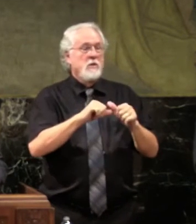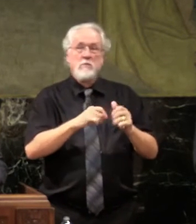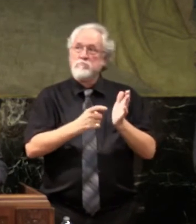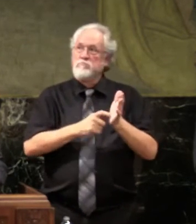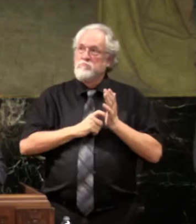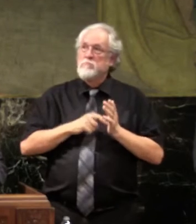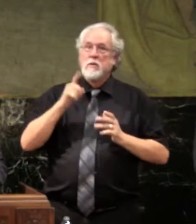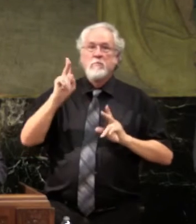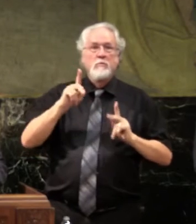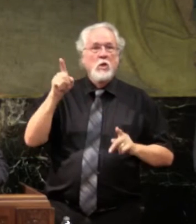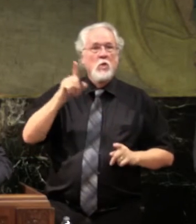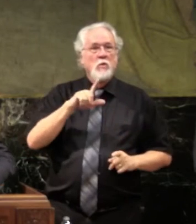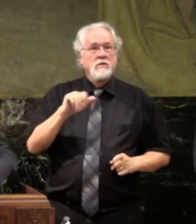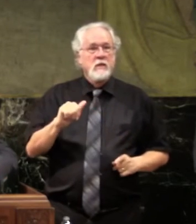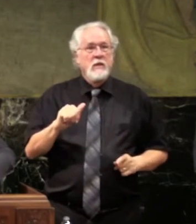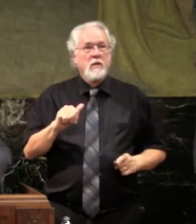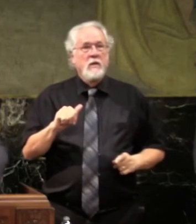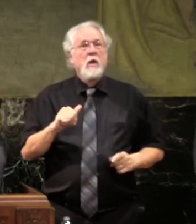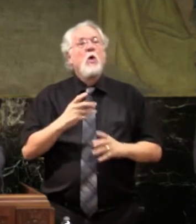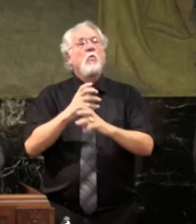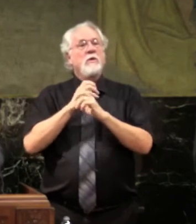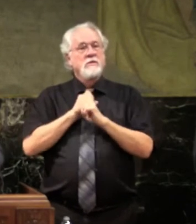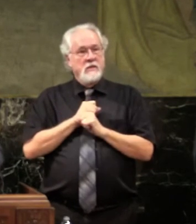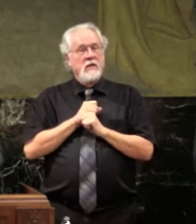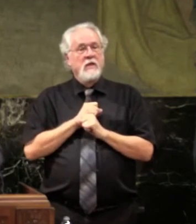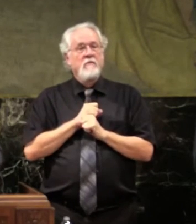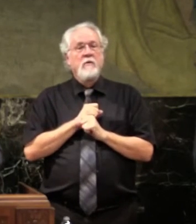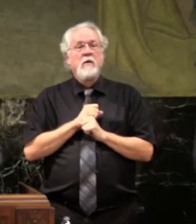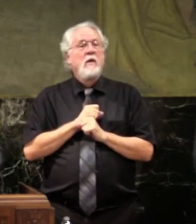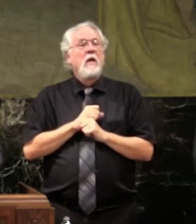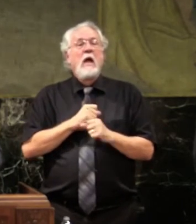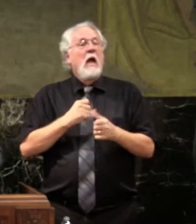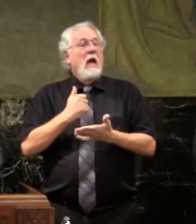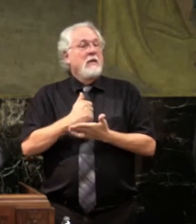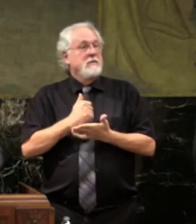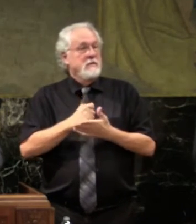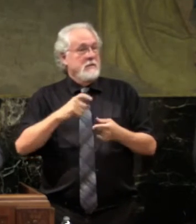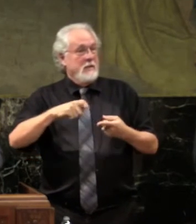people of Louisiana receive not only assistance that it needs but the facts